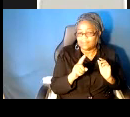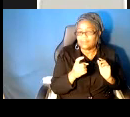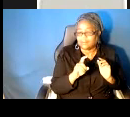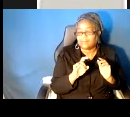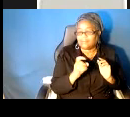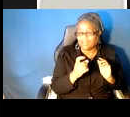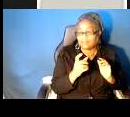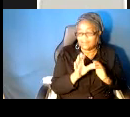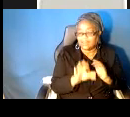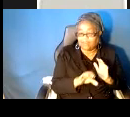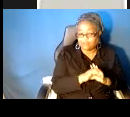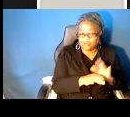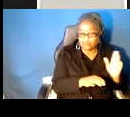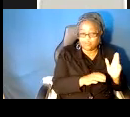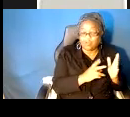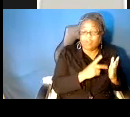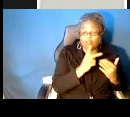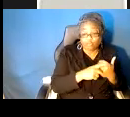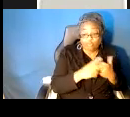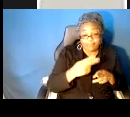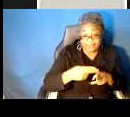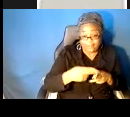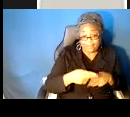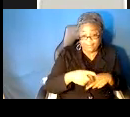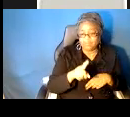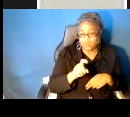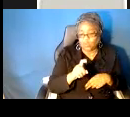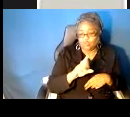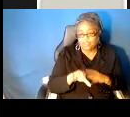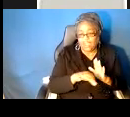project and program description, 200 characters,